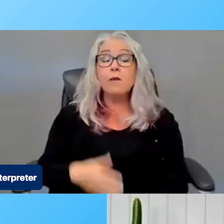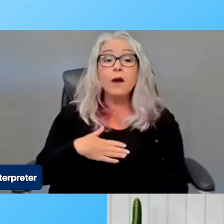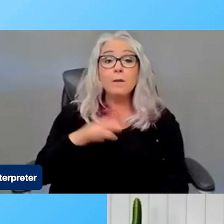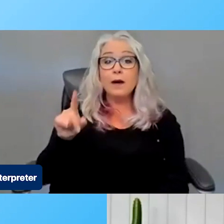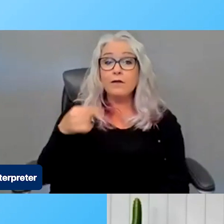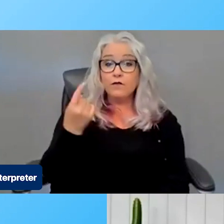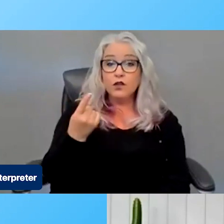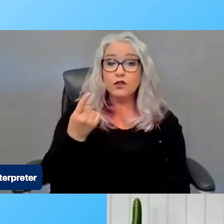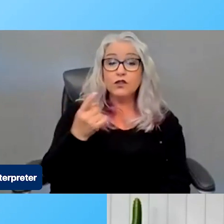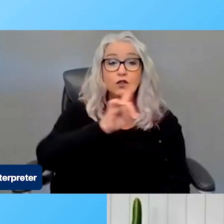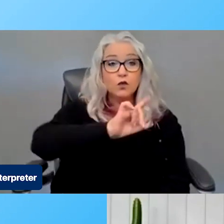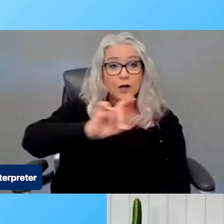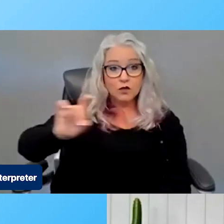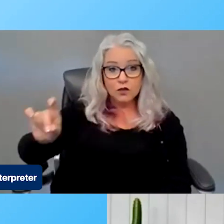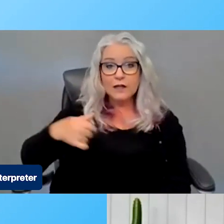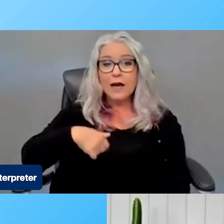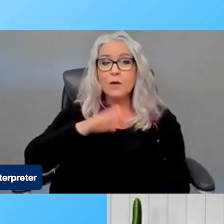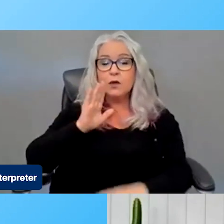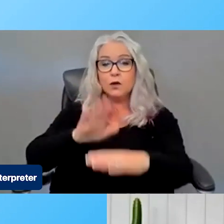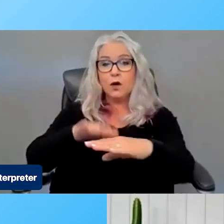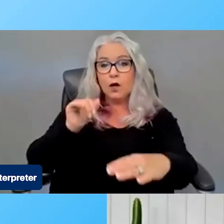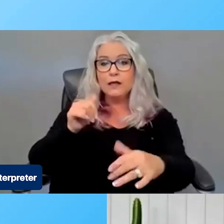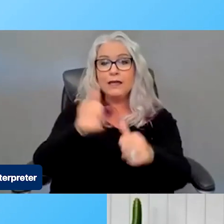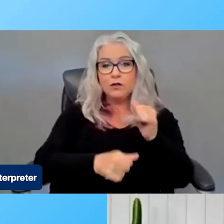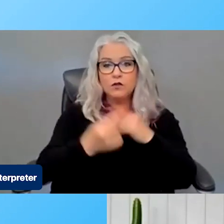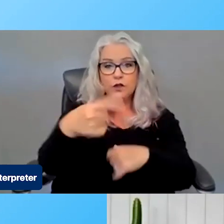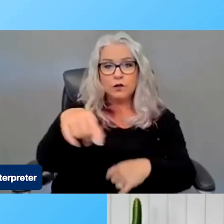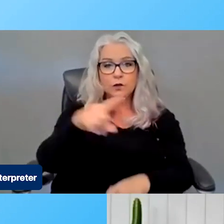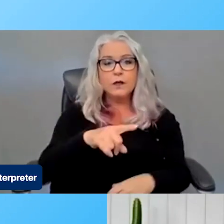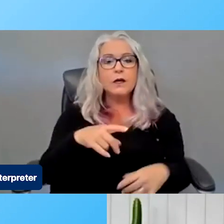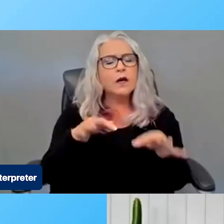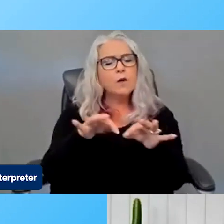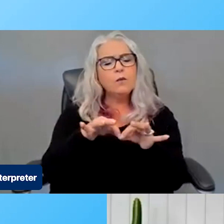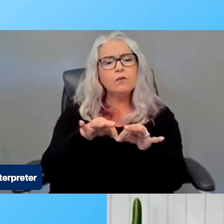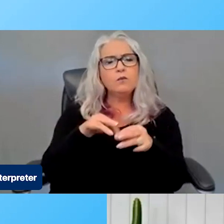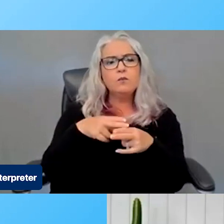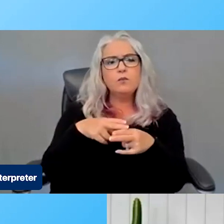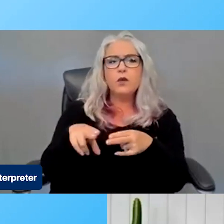call on each of you separately. You will have five minutes. Briefly introduce yourselves and